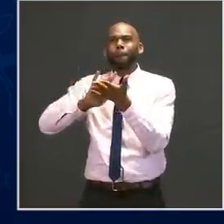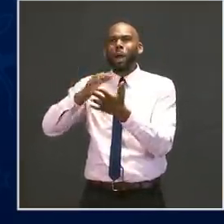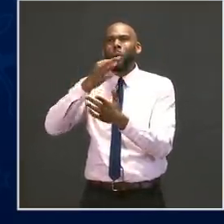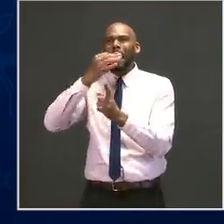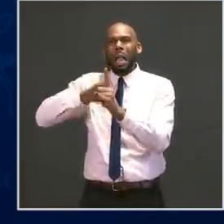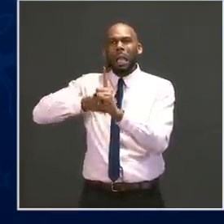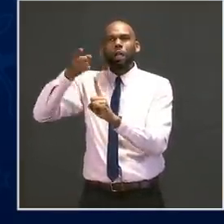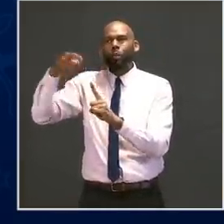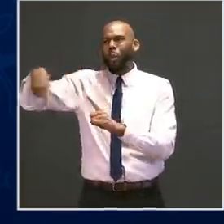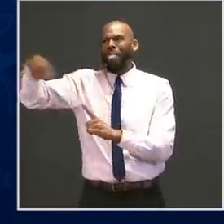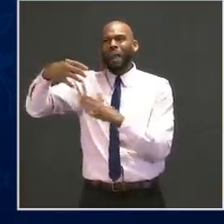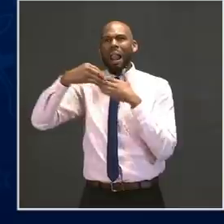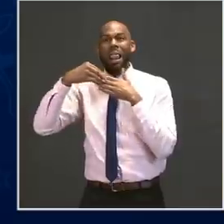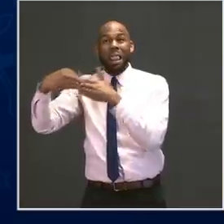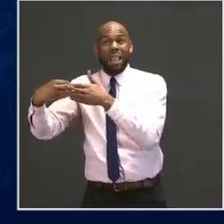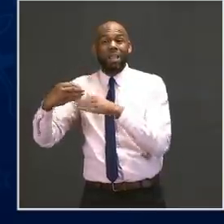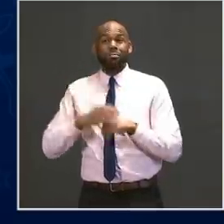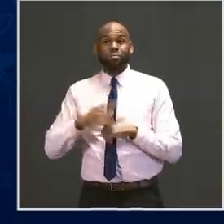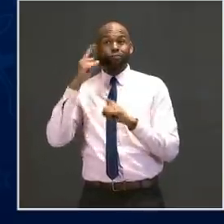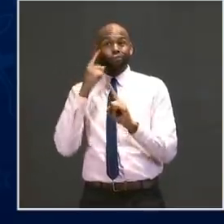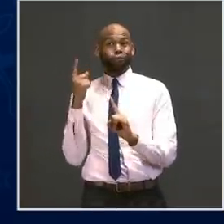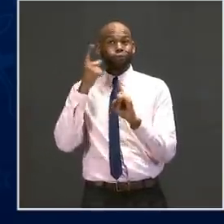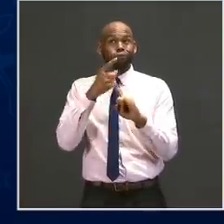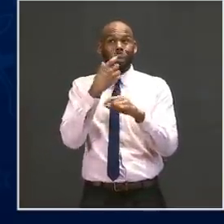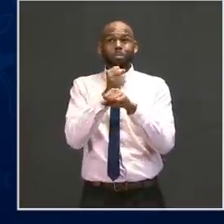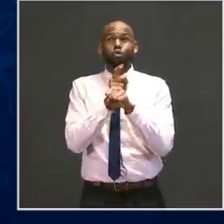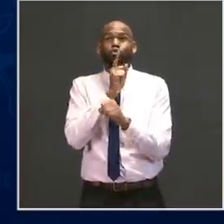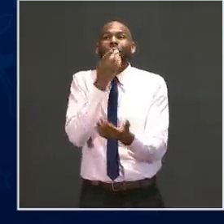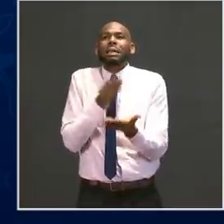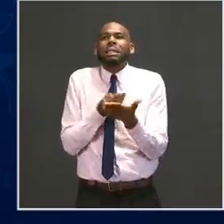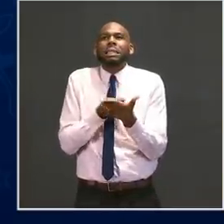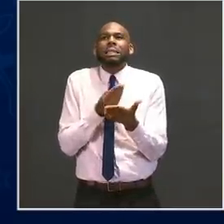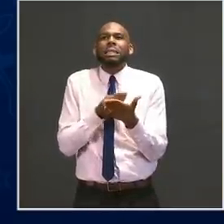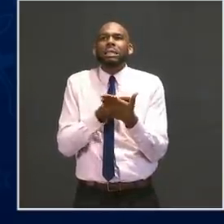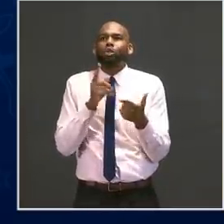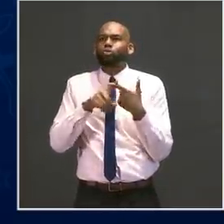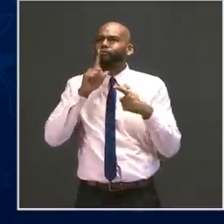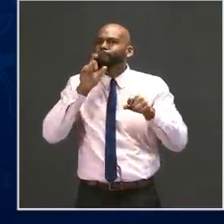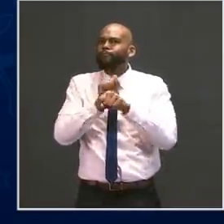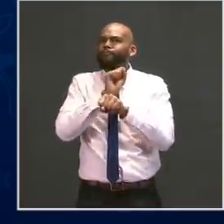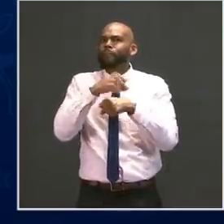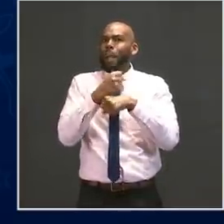And then his objective is to ensure there's the funding to deliver on that. That's in the American Rescue Plan.